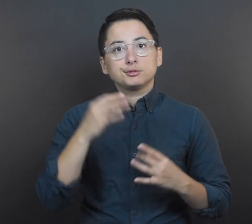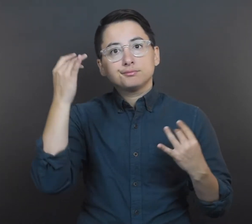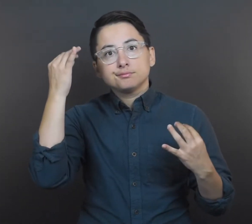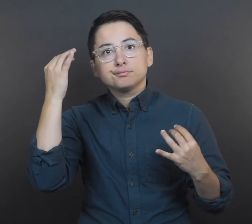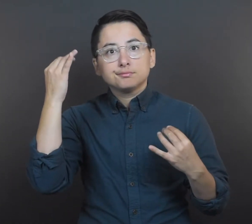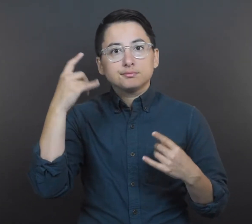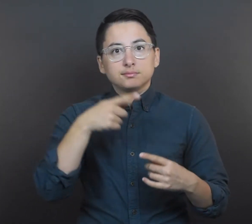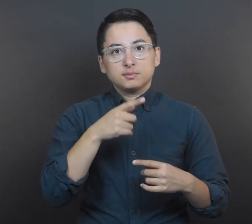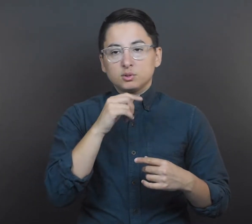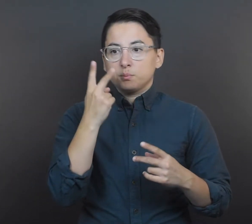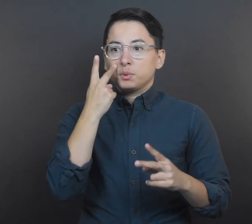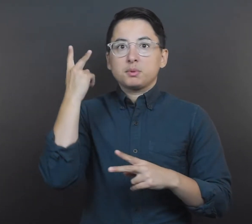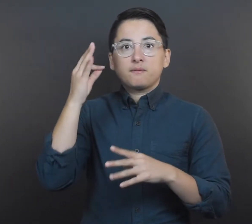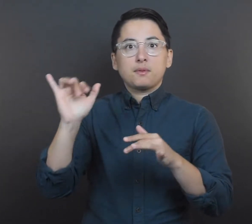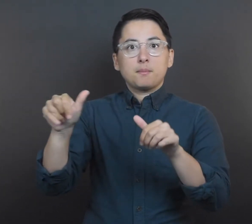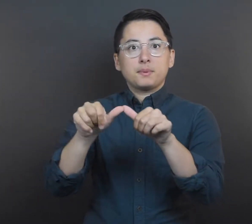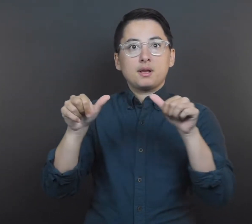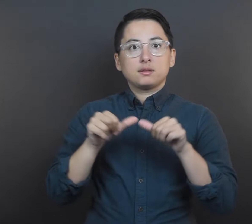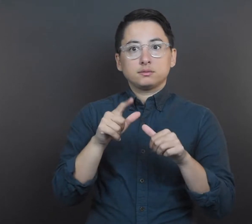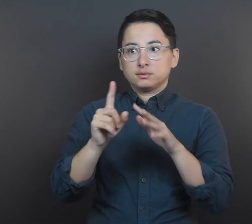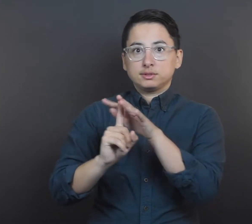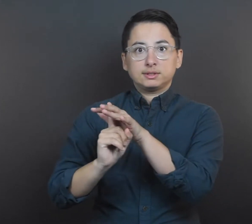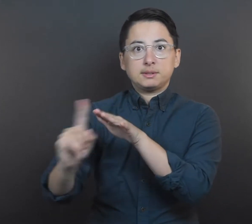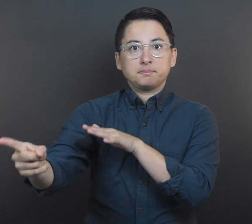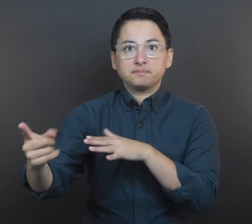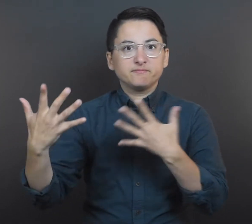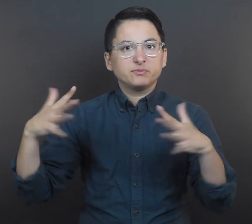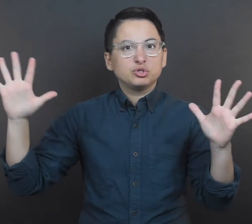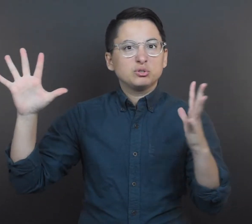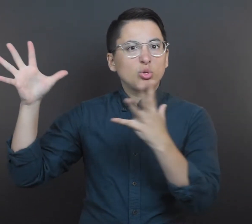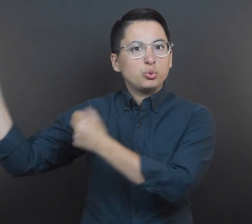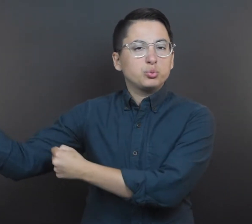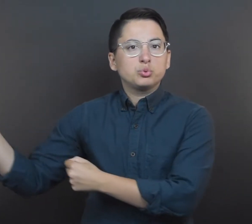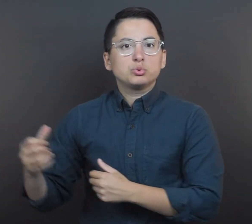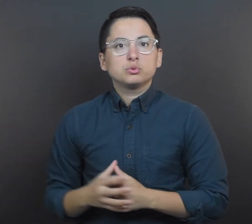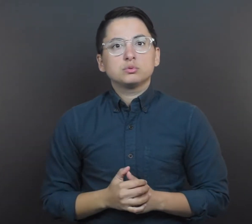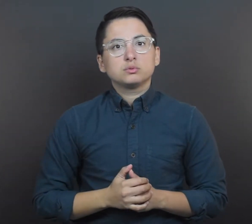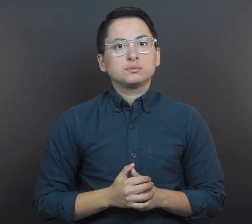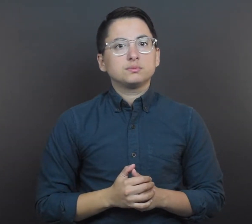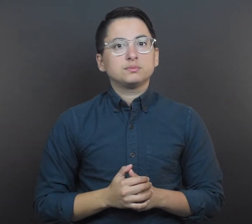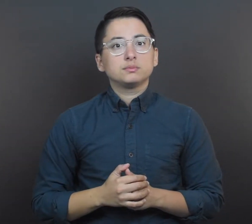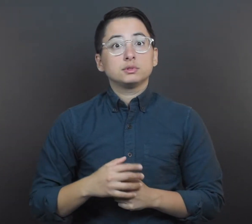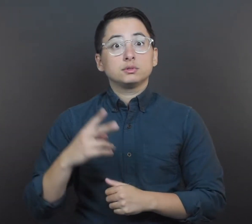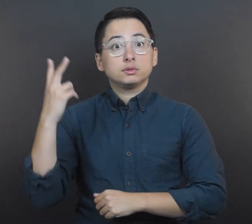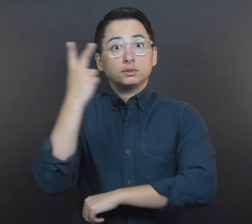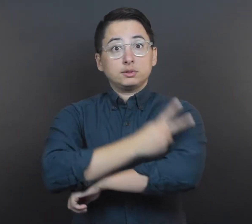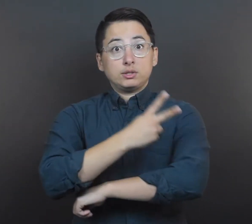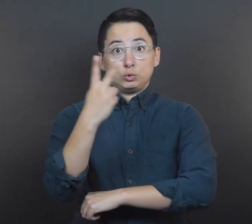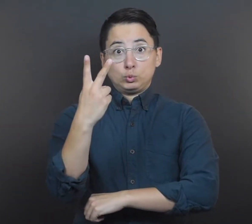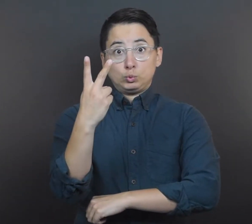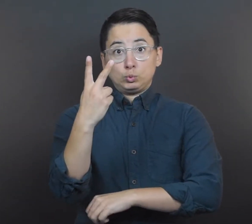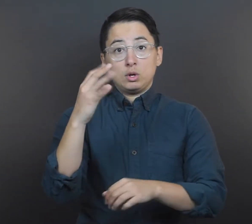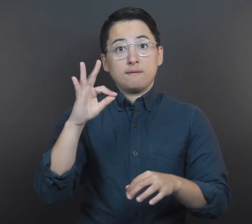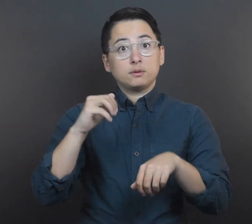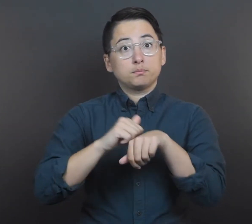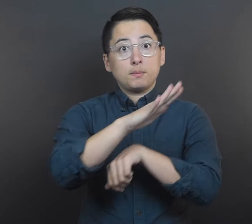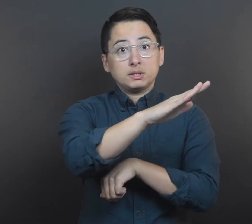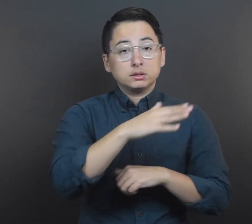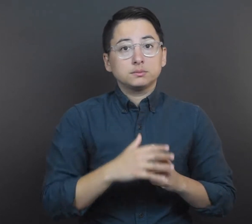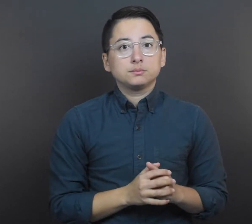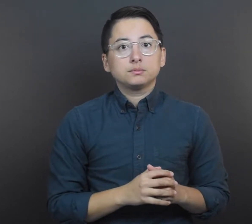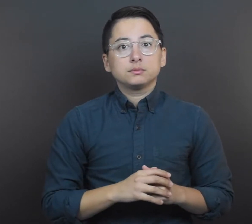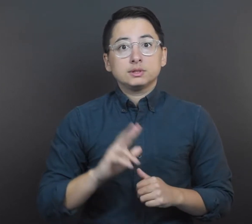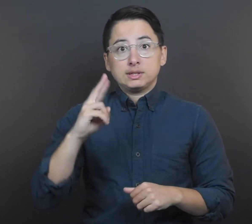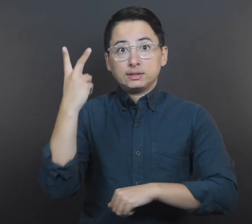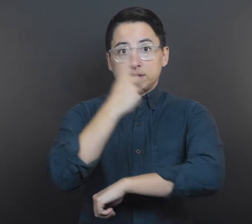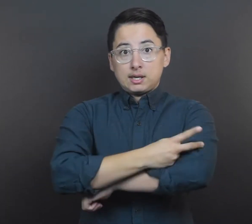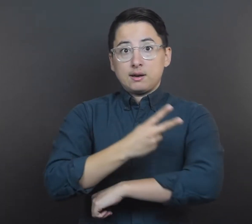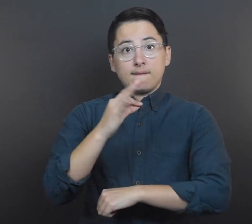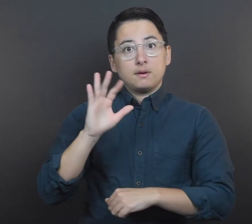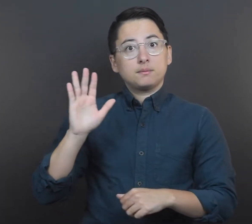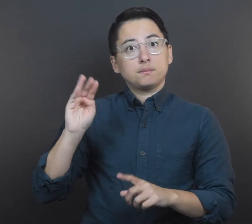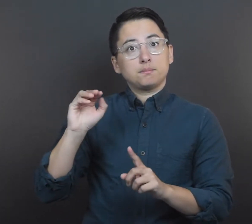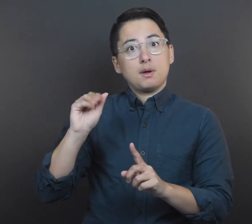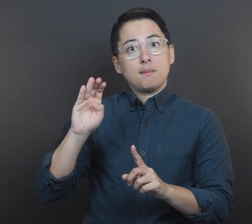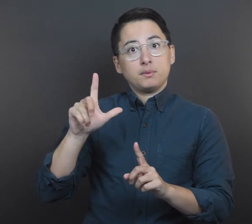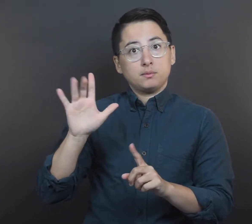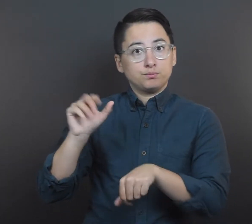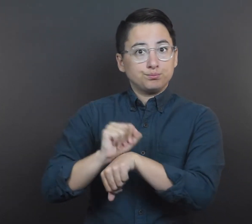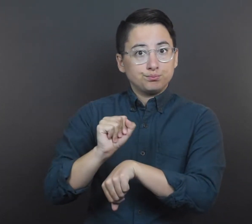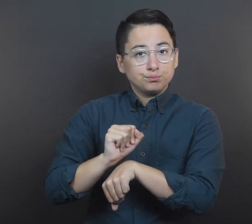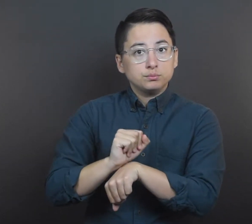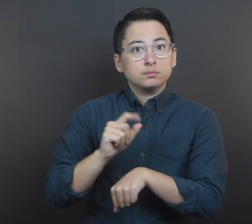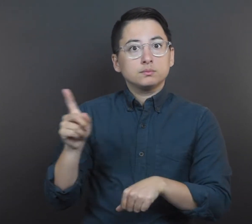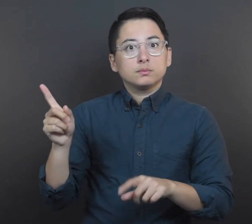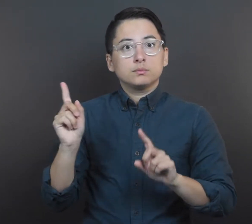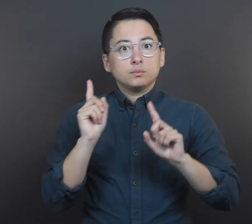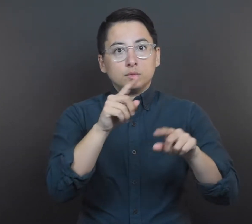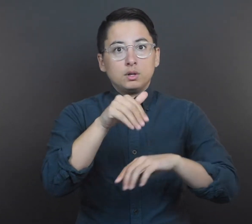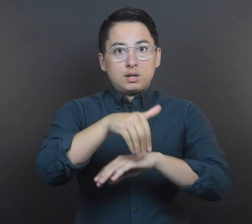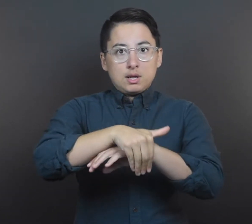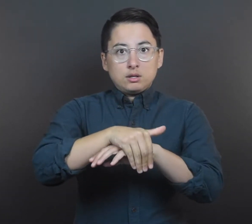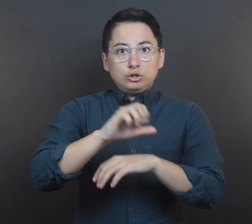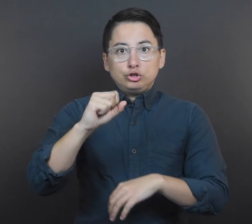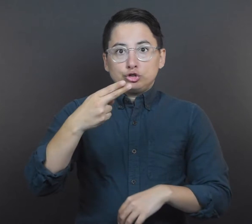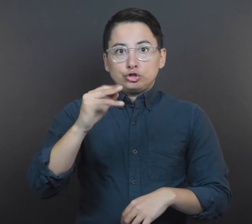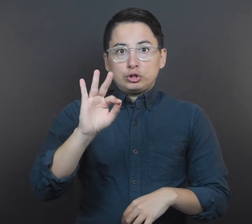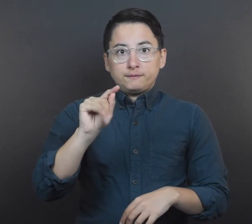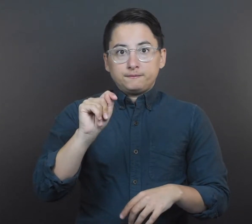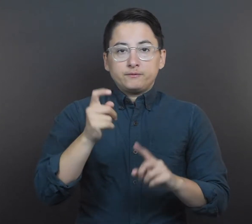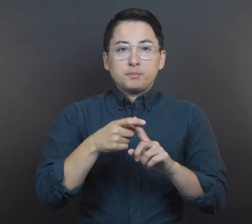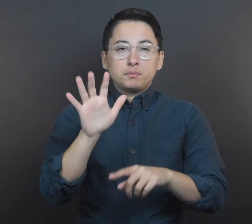Day Two of Deployment On the second day of her deployment, Mabel